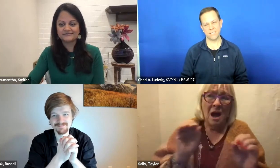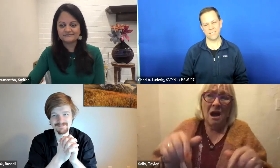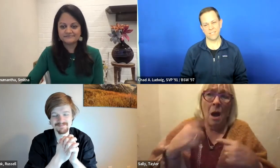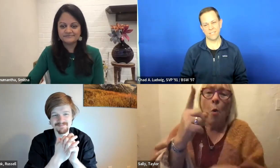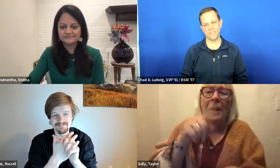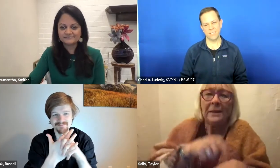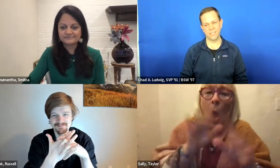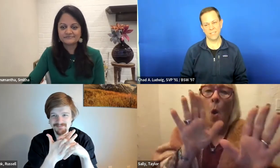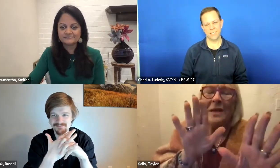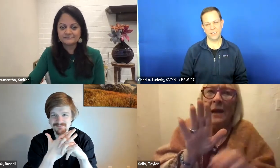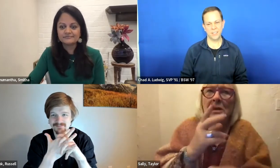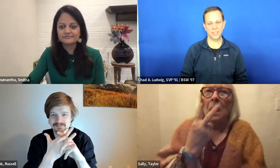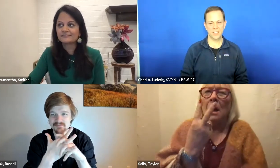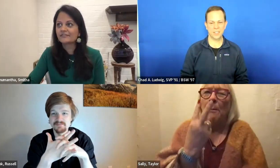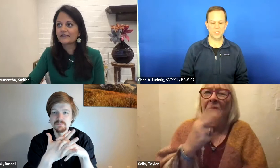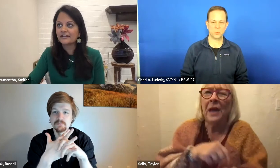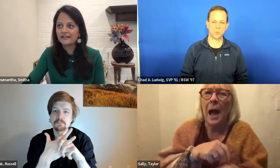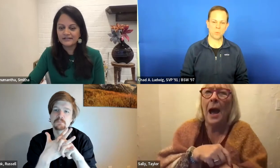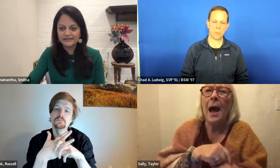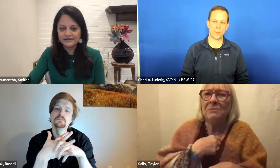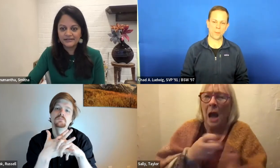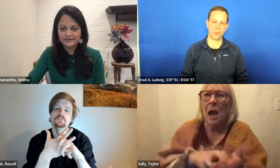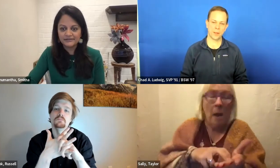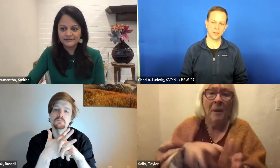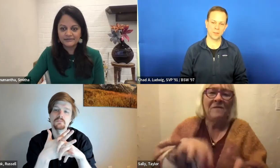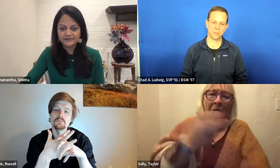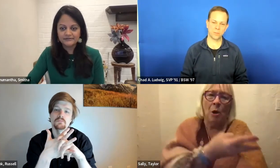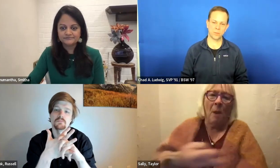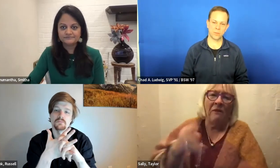but we had to lock the doors, for sure. I want to say there was a couple of times